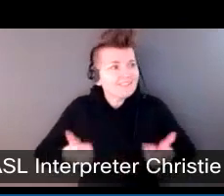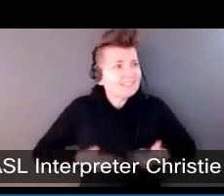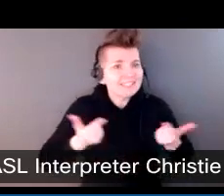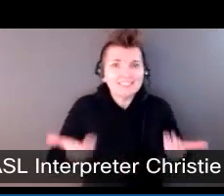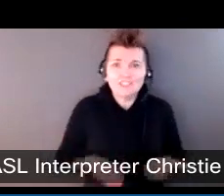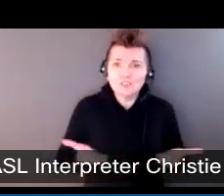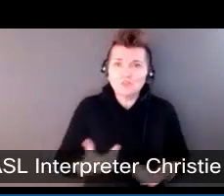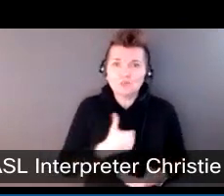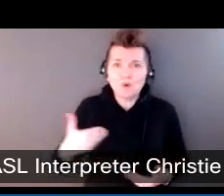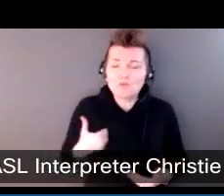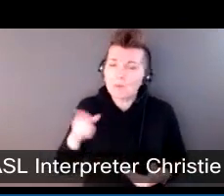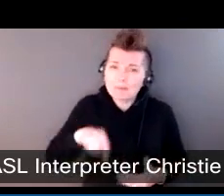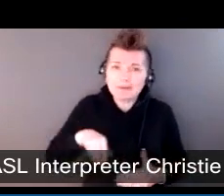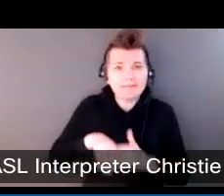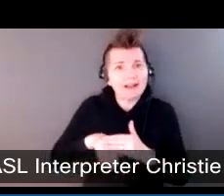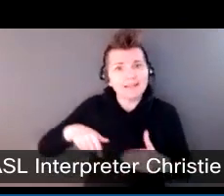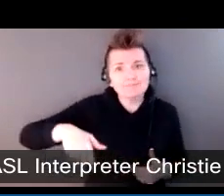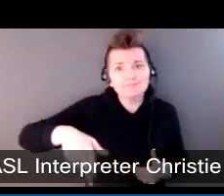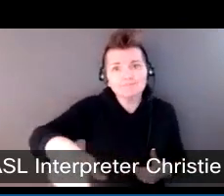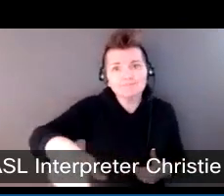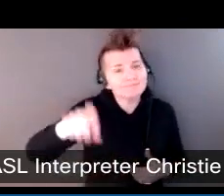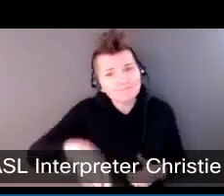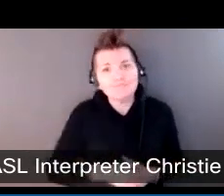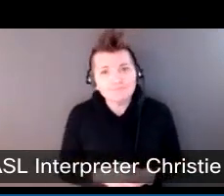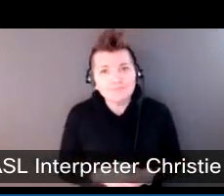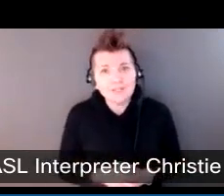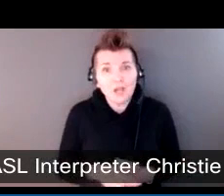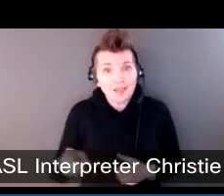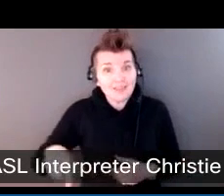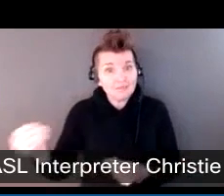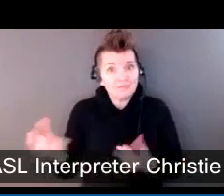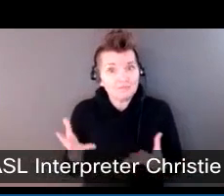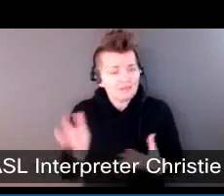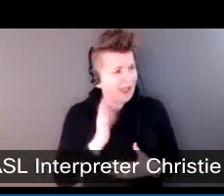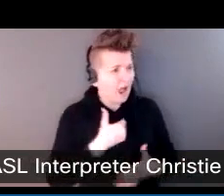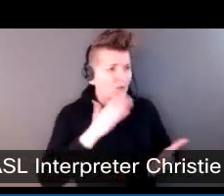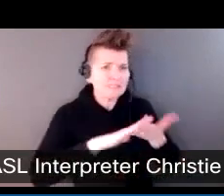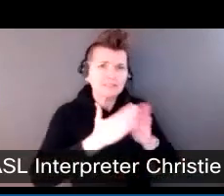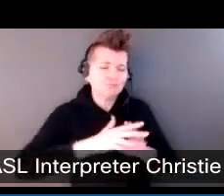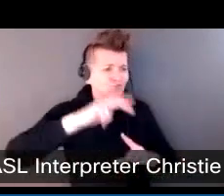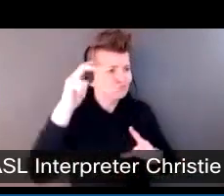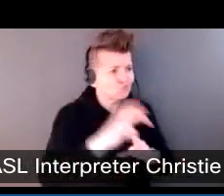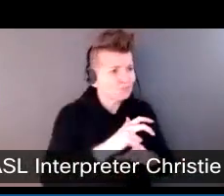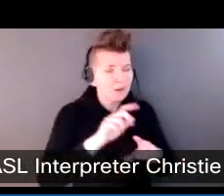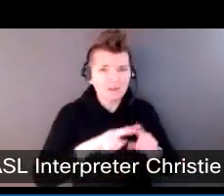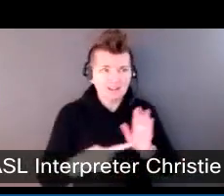We also heard that we live in a world-class city. However, our city does not reflect that we are world-class with the respect and notion